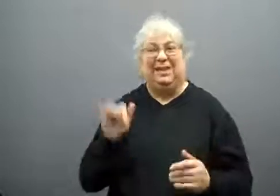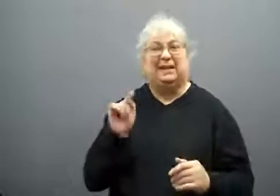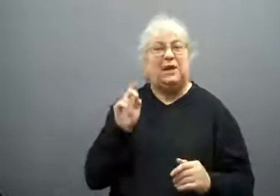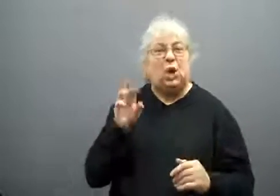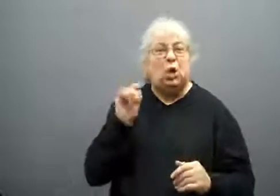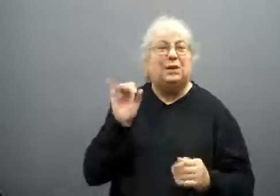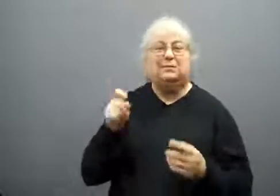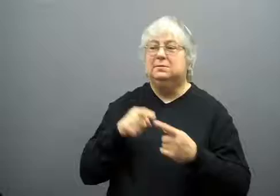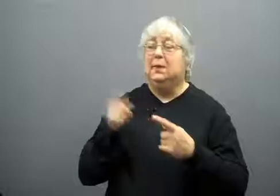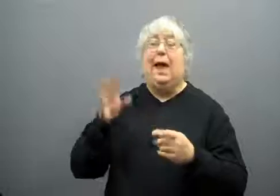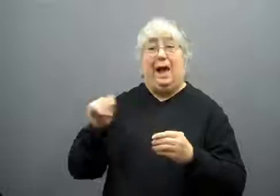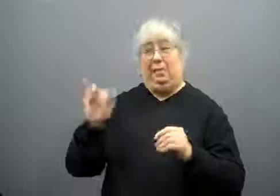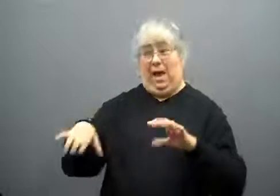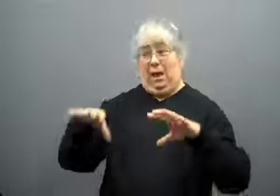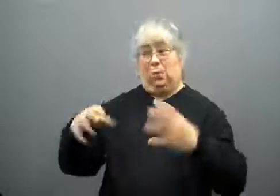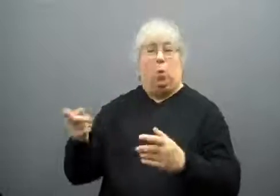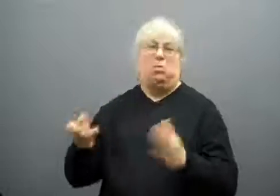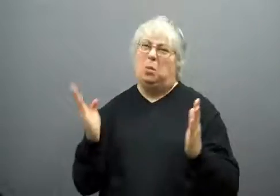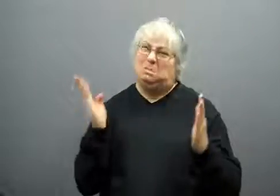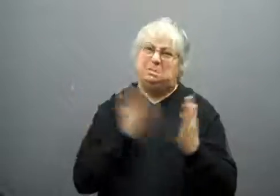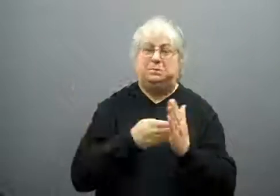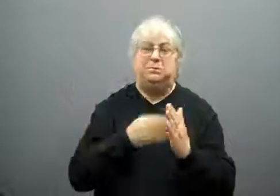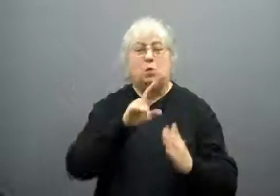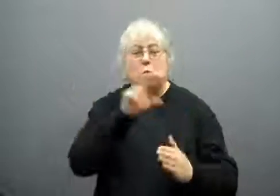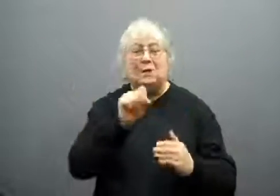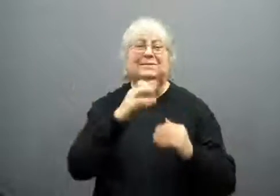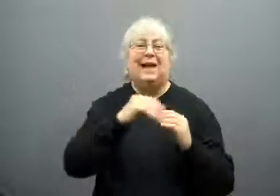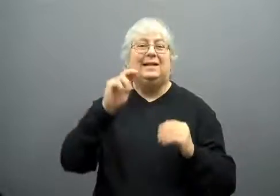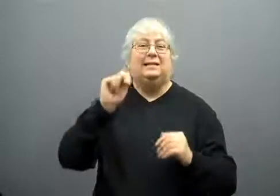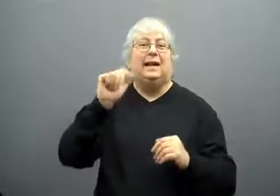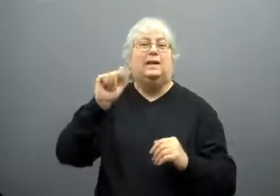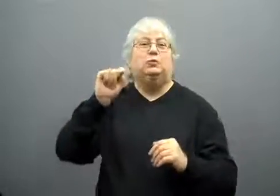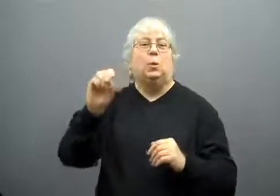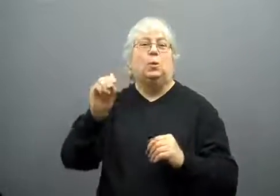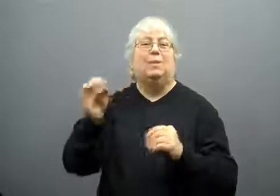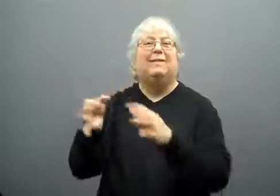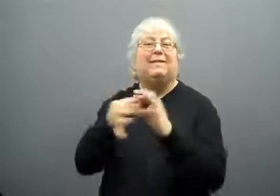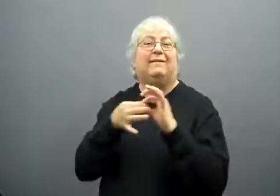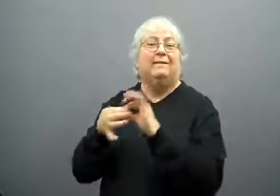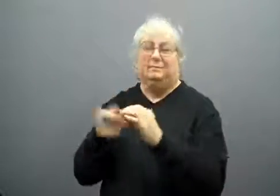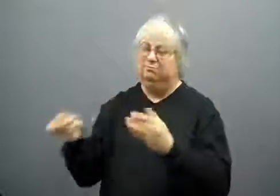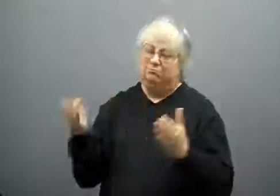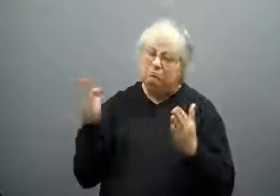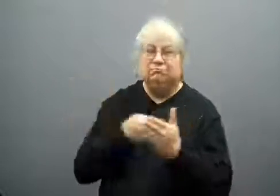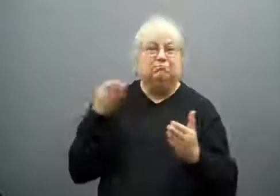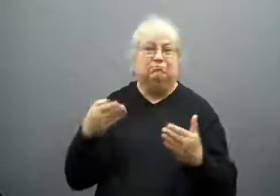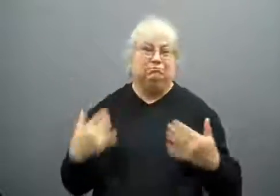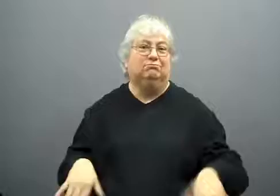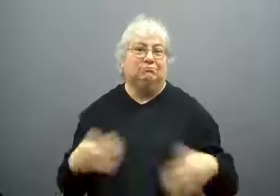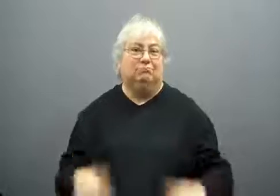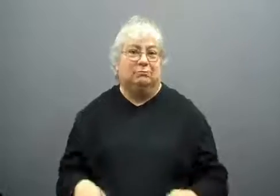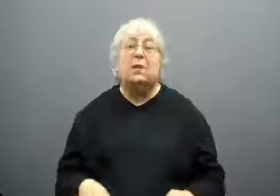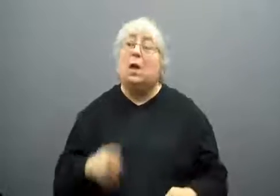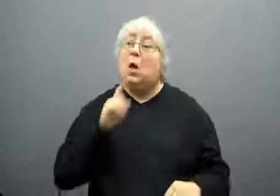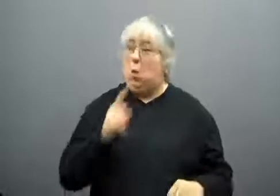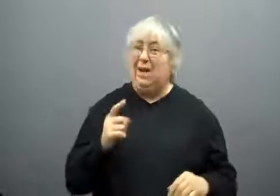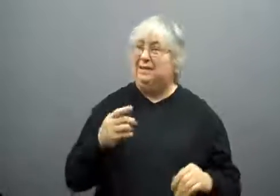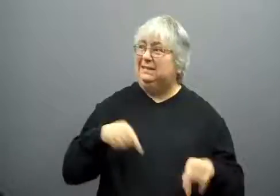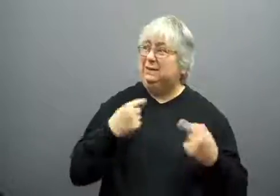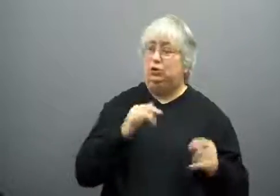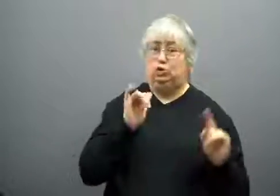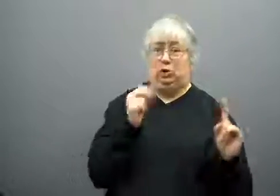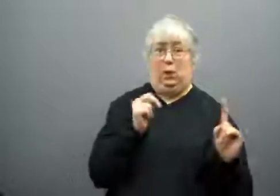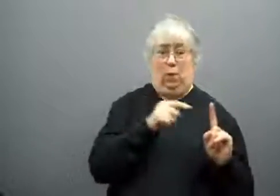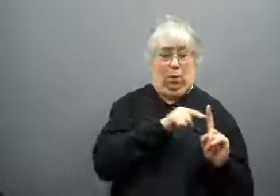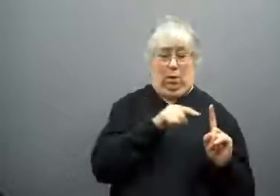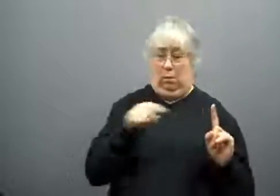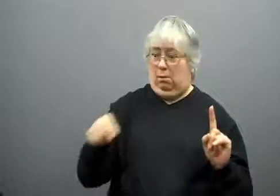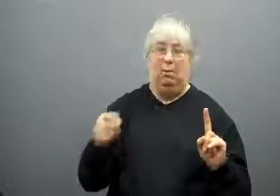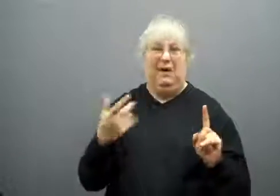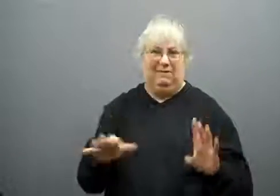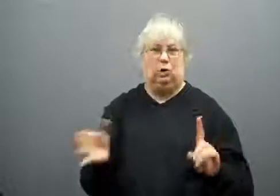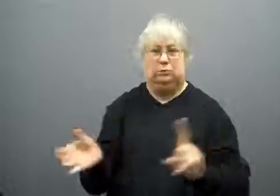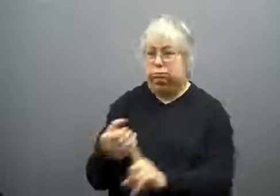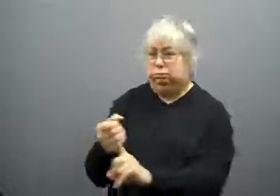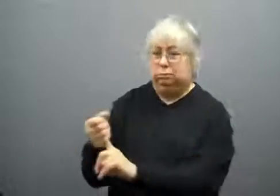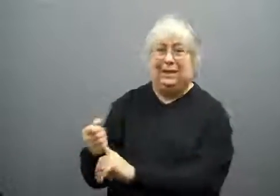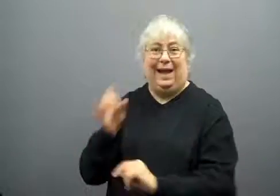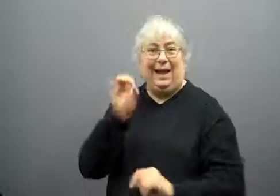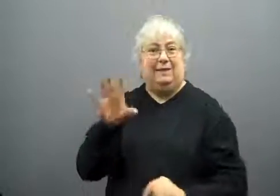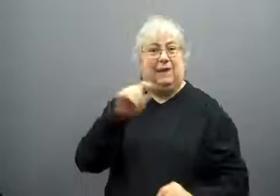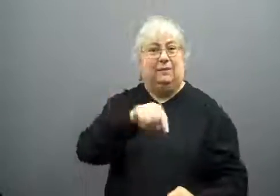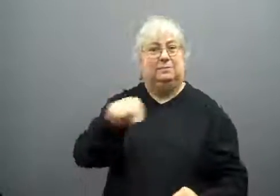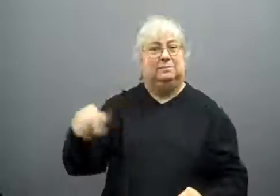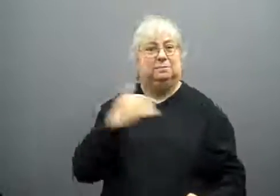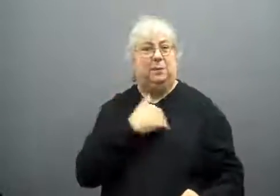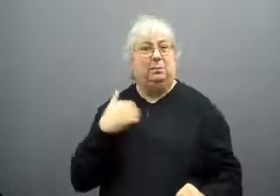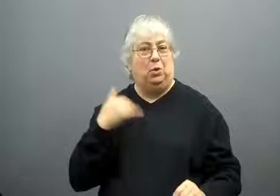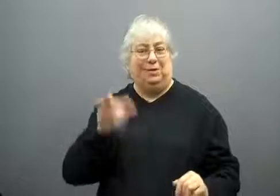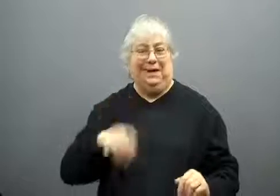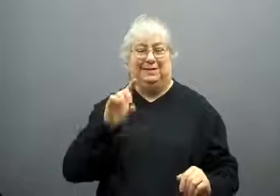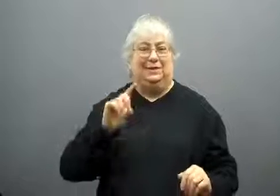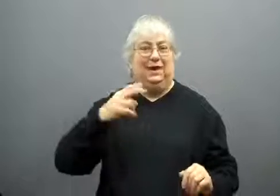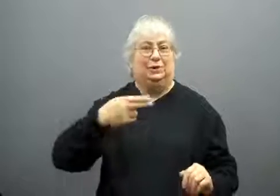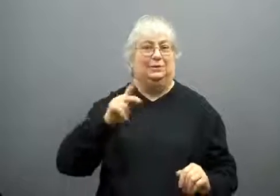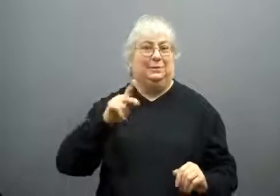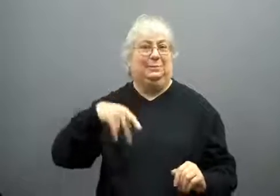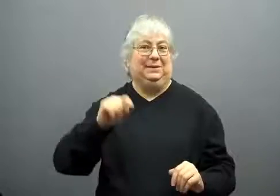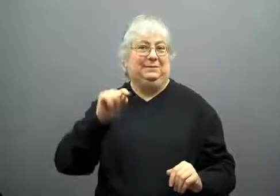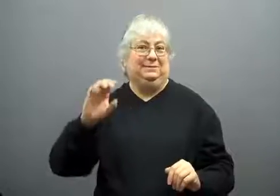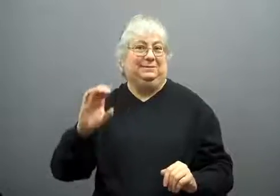It's a terrorist group which is anti-U.S. and anti-NATO.